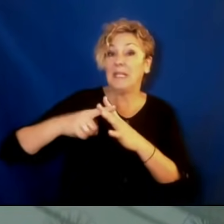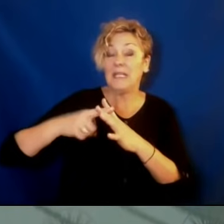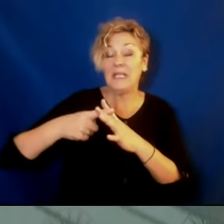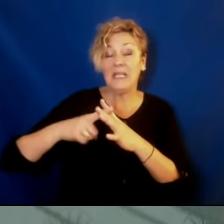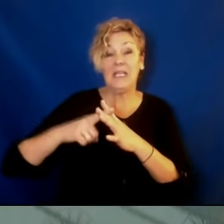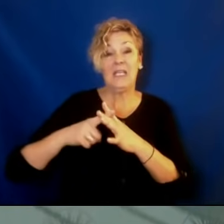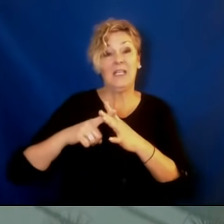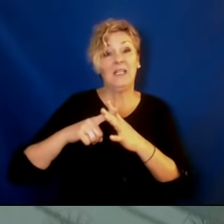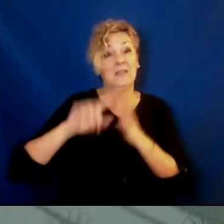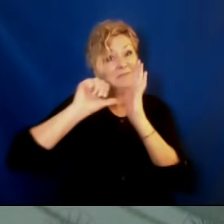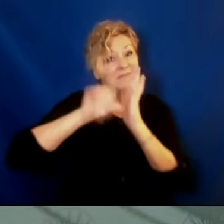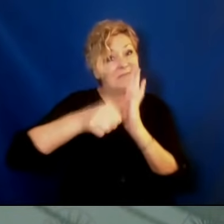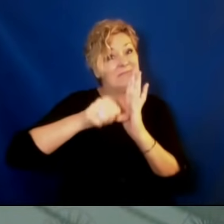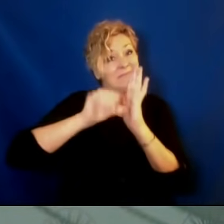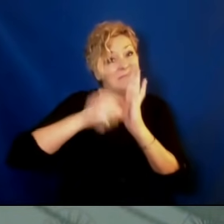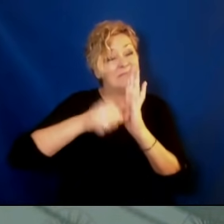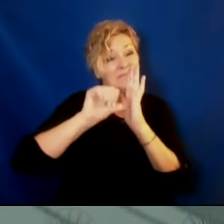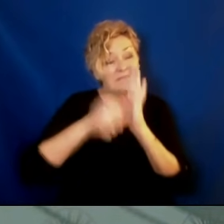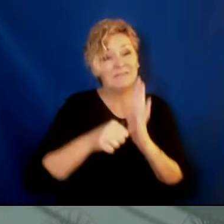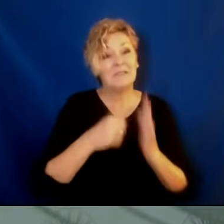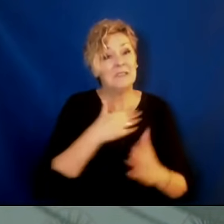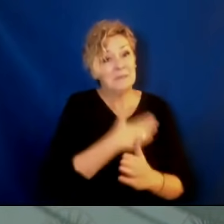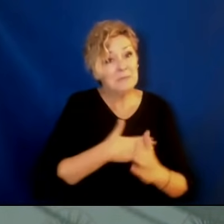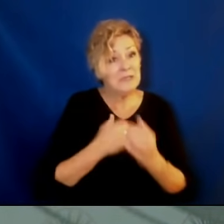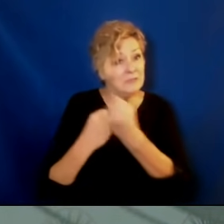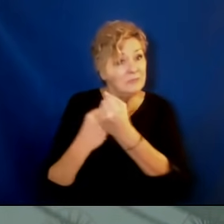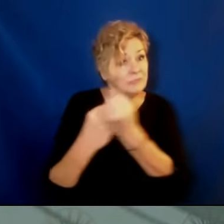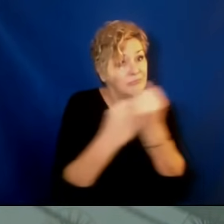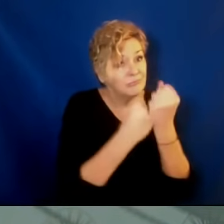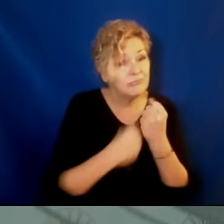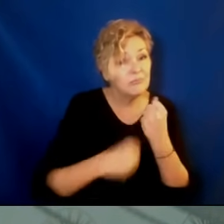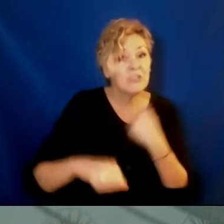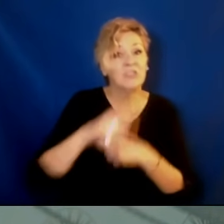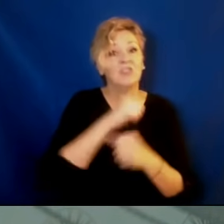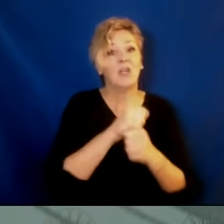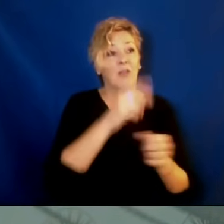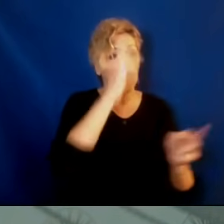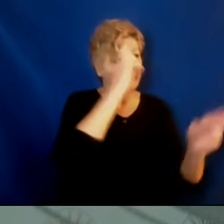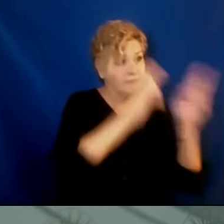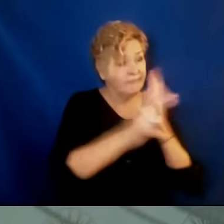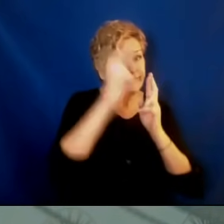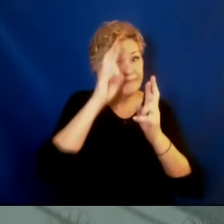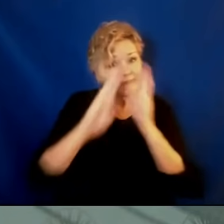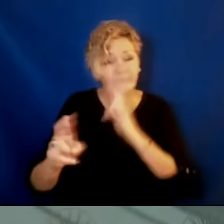whether it's local law enforcement or bylaw officers.